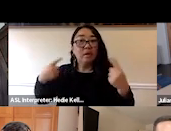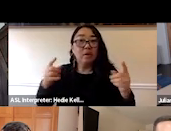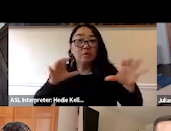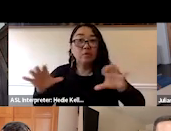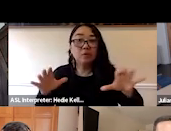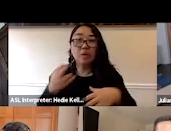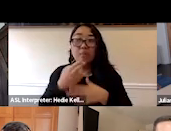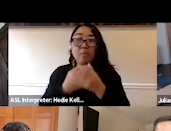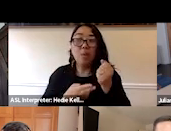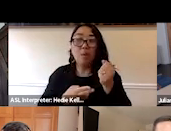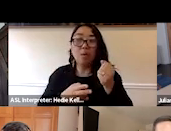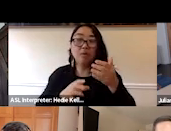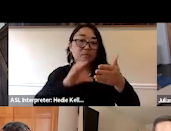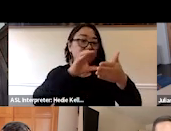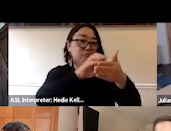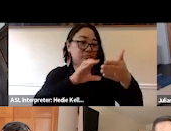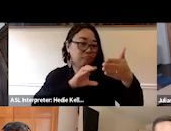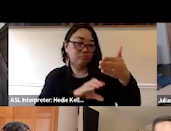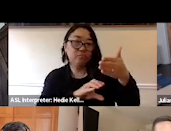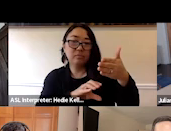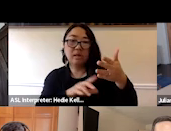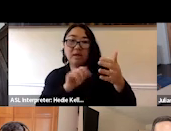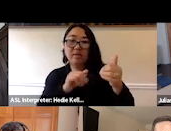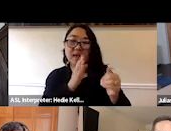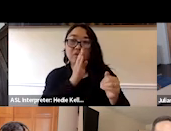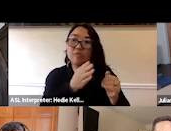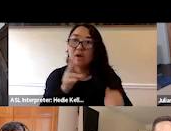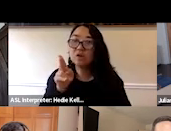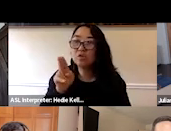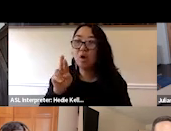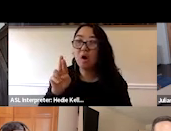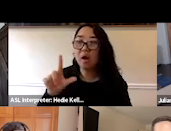placing the Direct URL and then also giving people